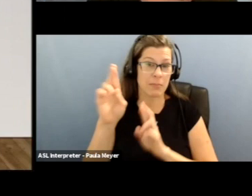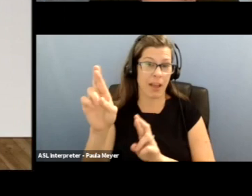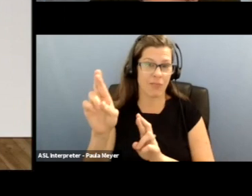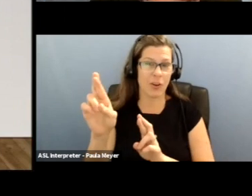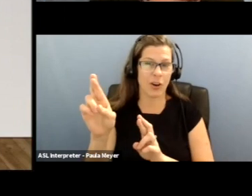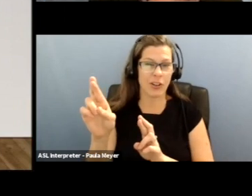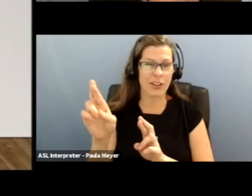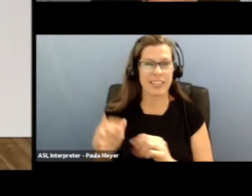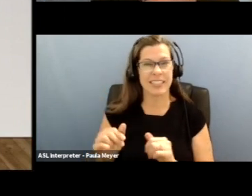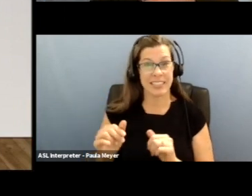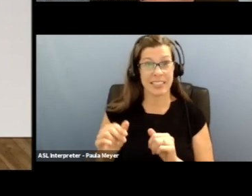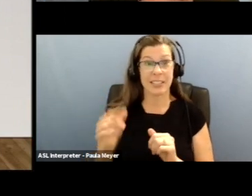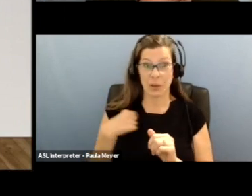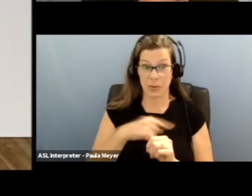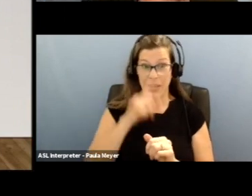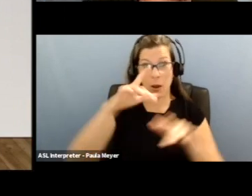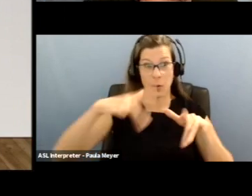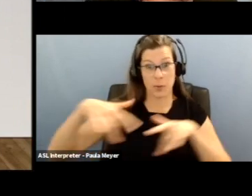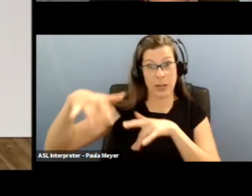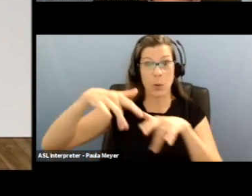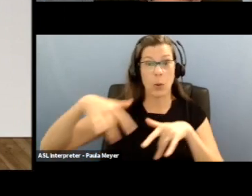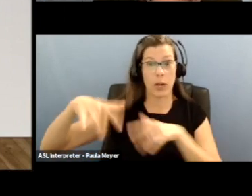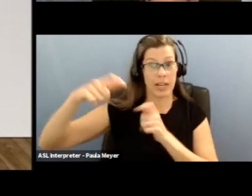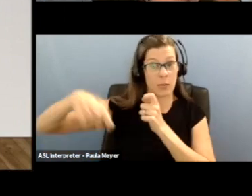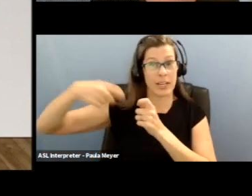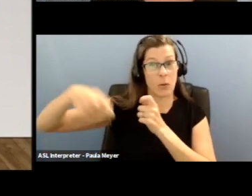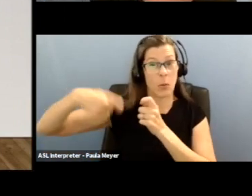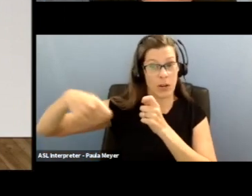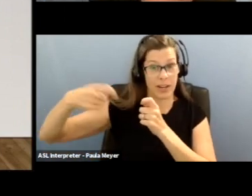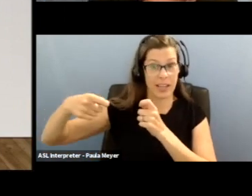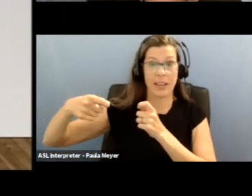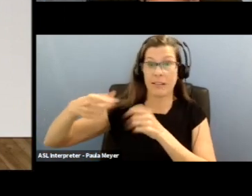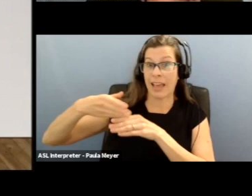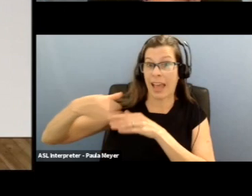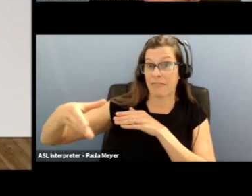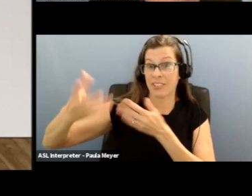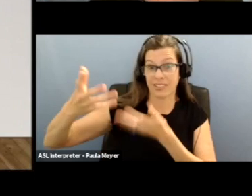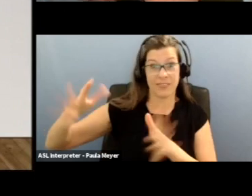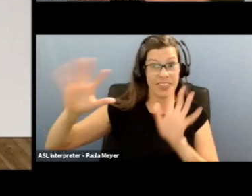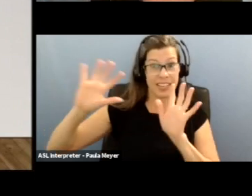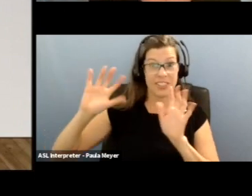Lastly, we are recording this webinar, so it will be available after the fact. And specific segments,